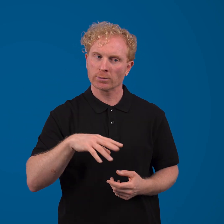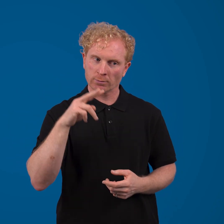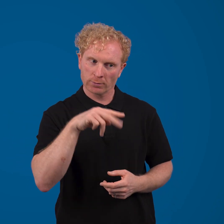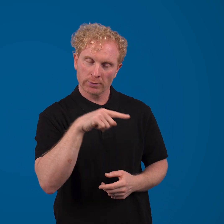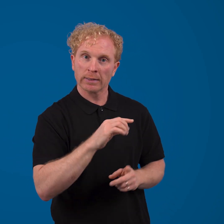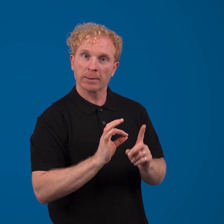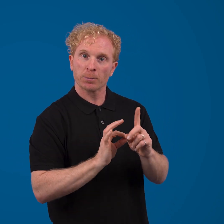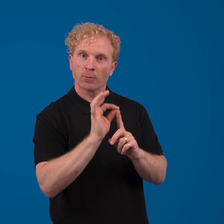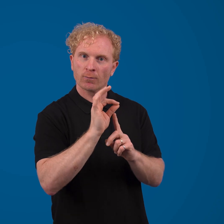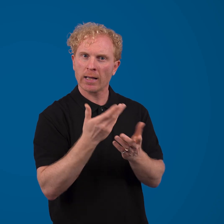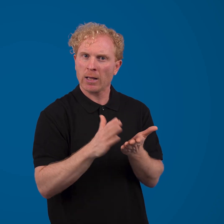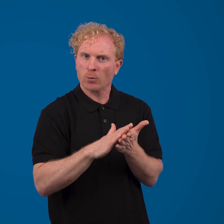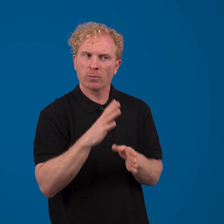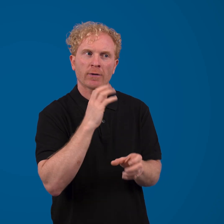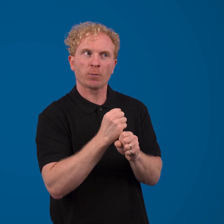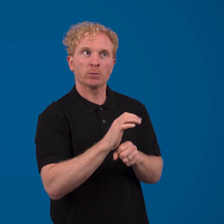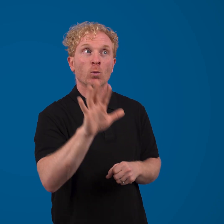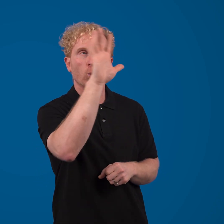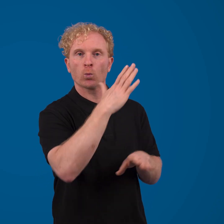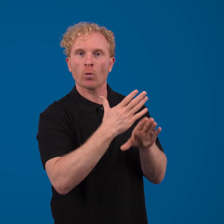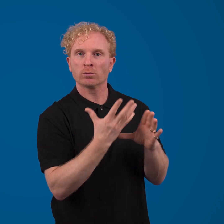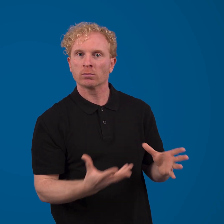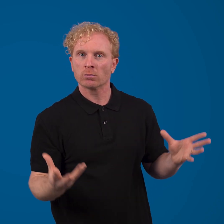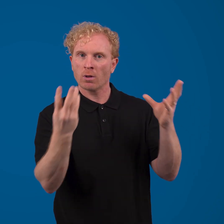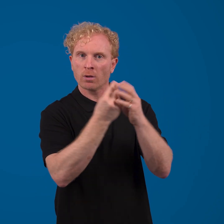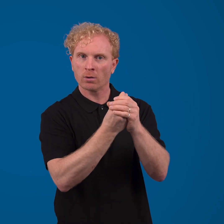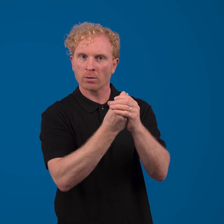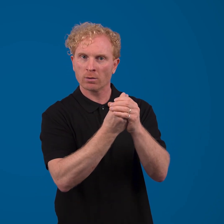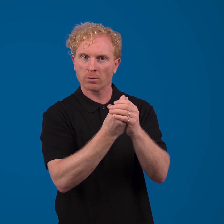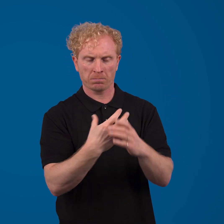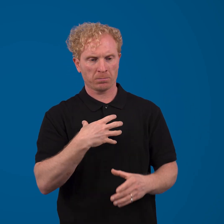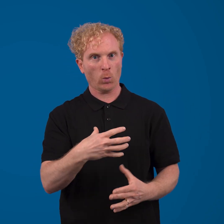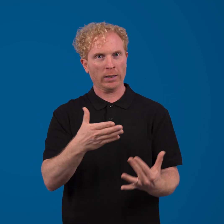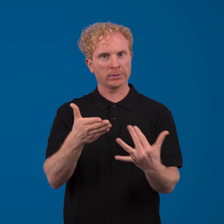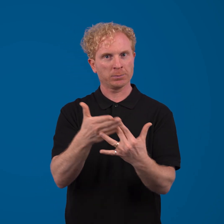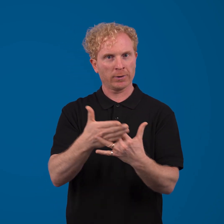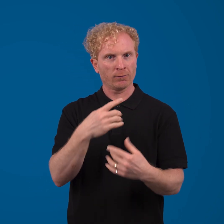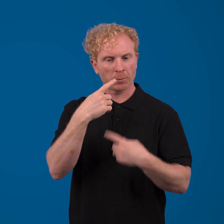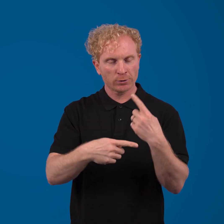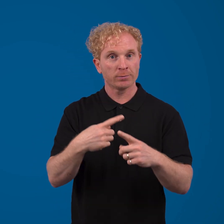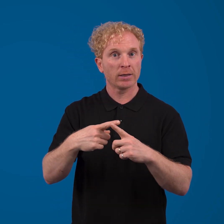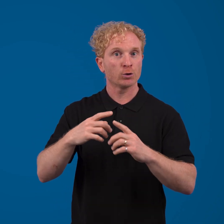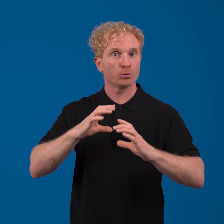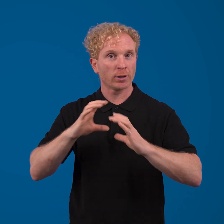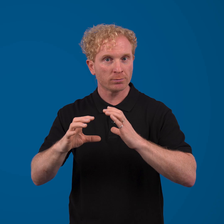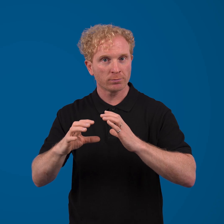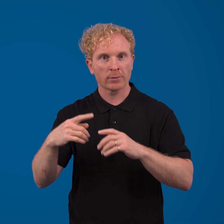they want to see an improvement on how governments work together, more accessible information and communication,